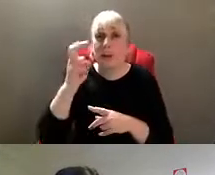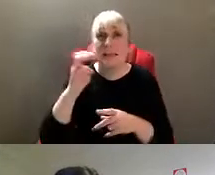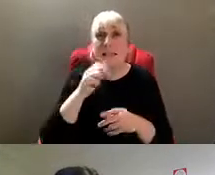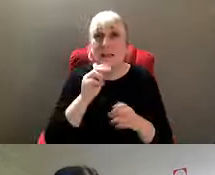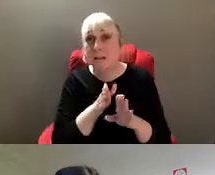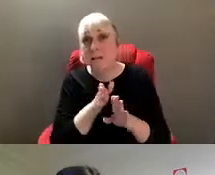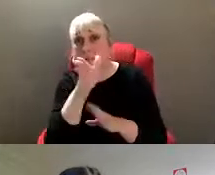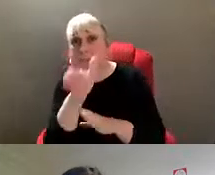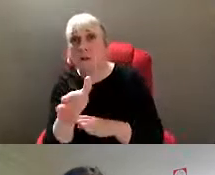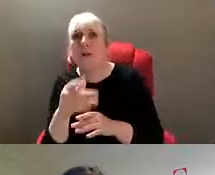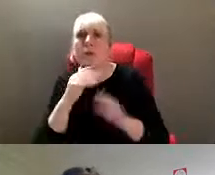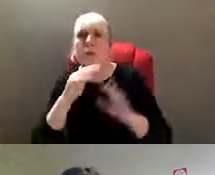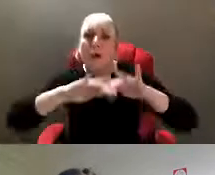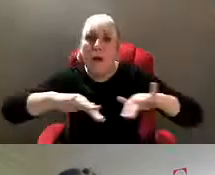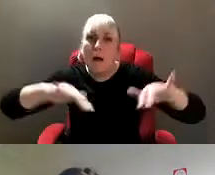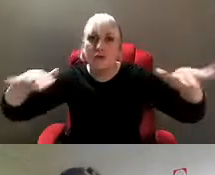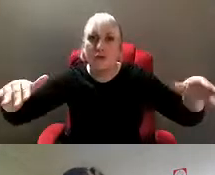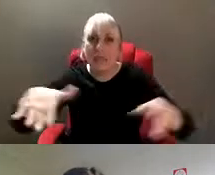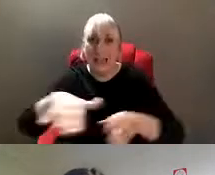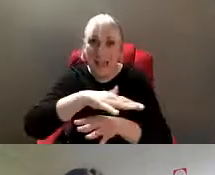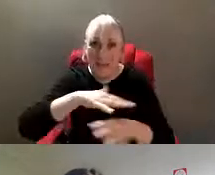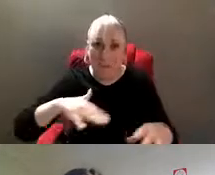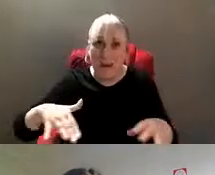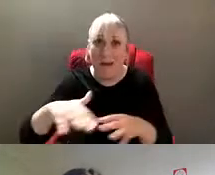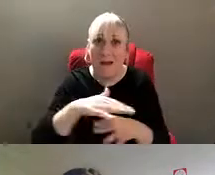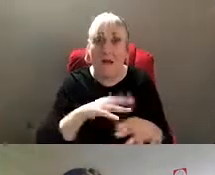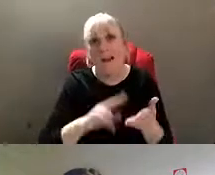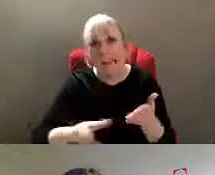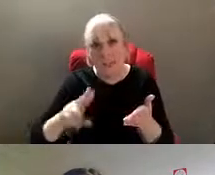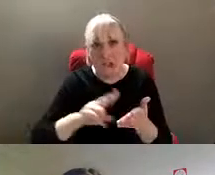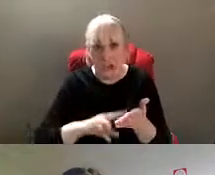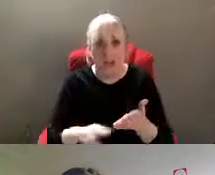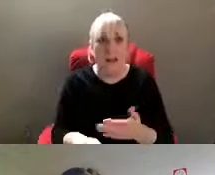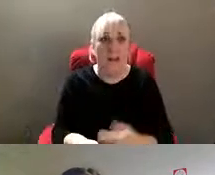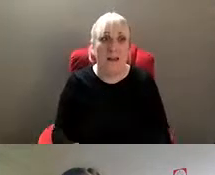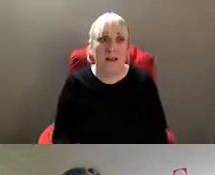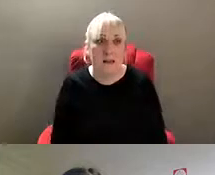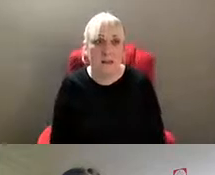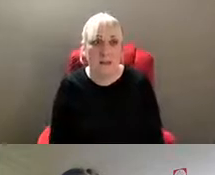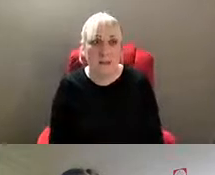country area or even the father nature so there are a lot of different kind of work